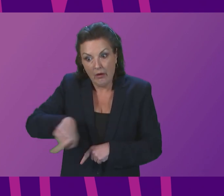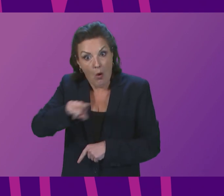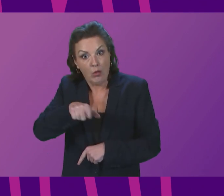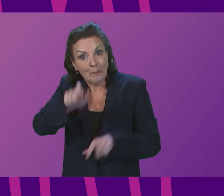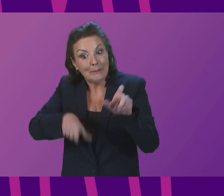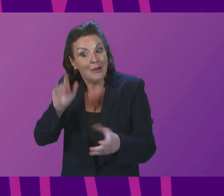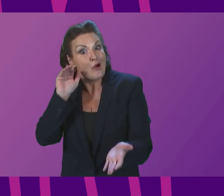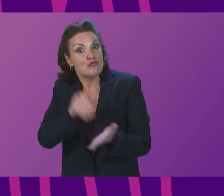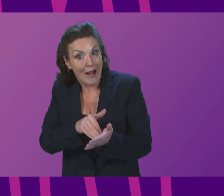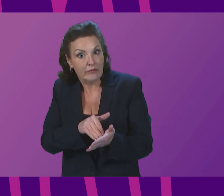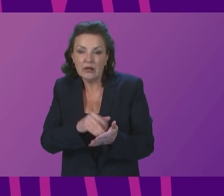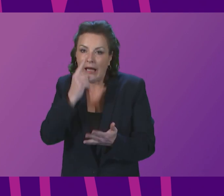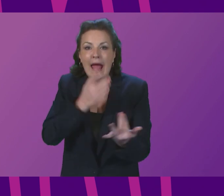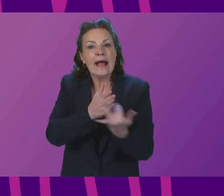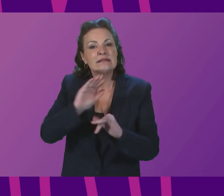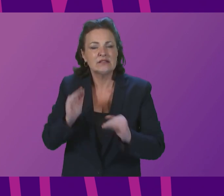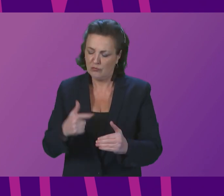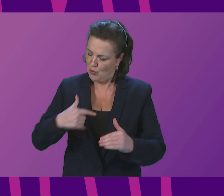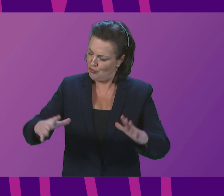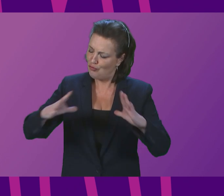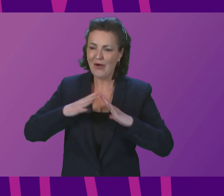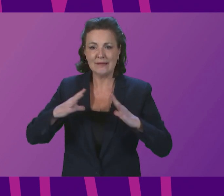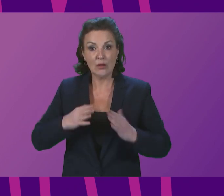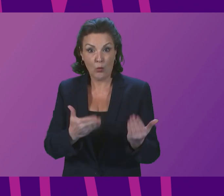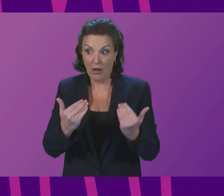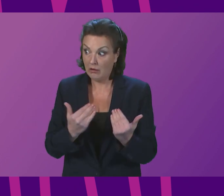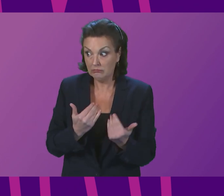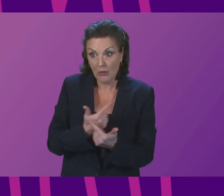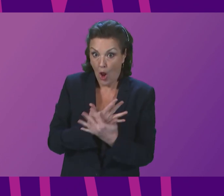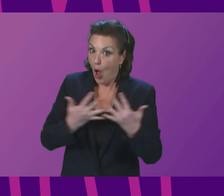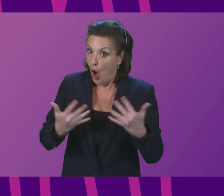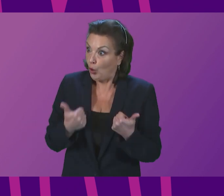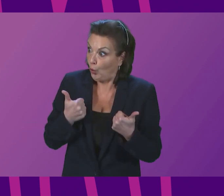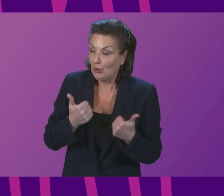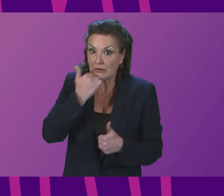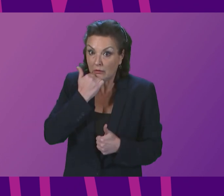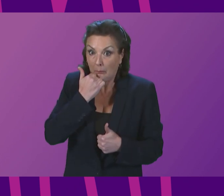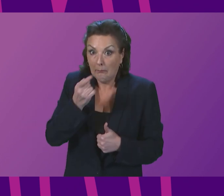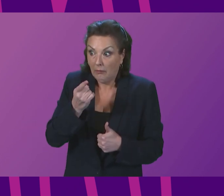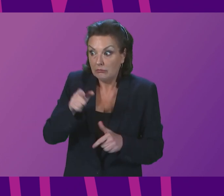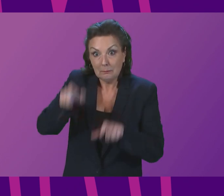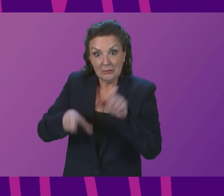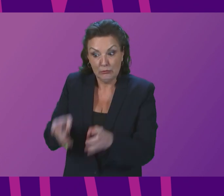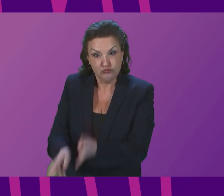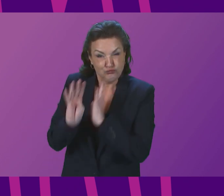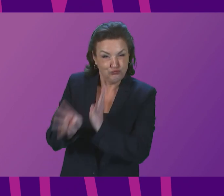We are standing ready to welcome—I hope—significant numbers of people fleeing the situation in Ukraine.